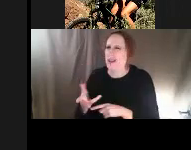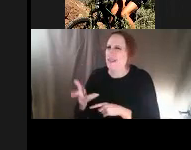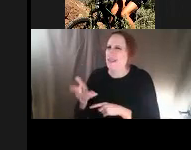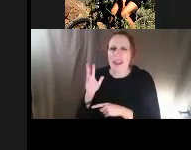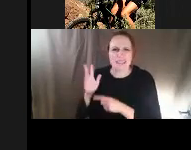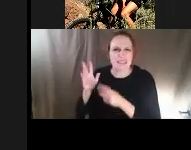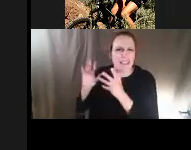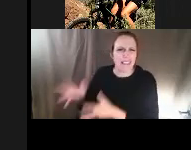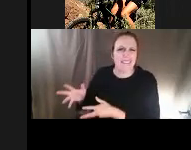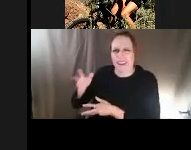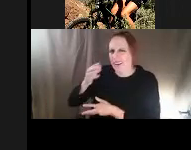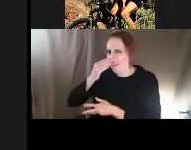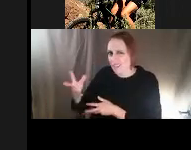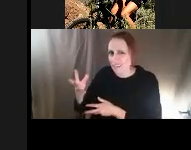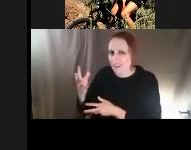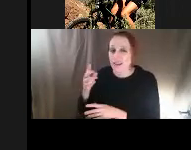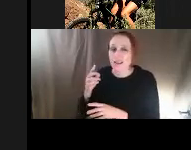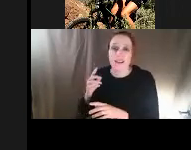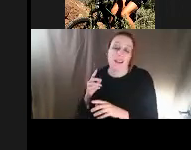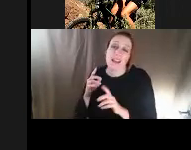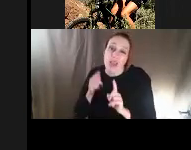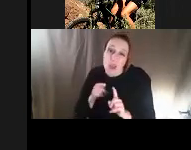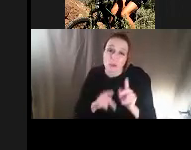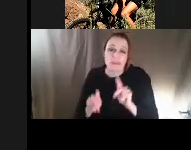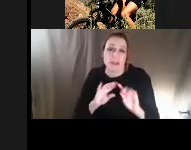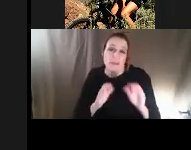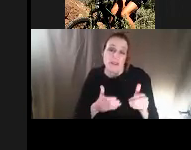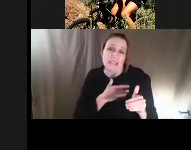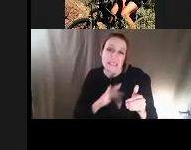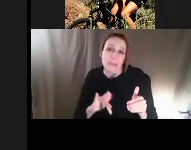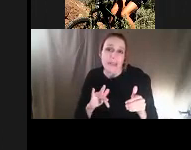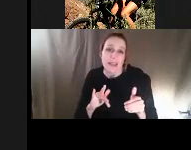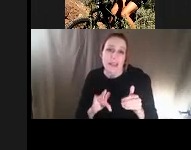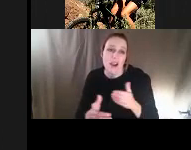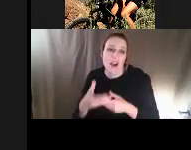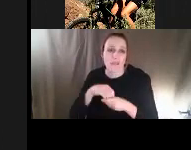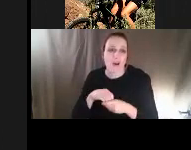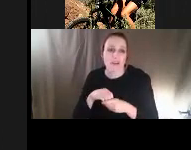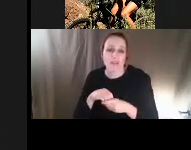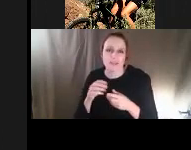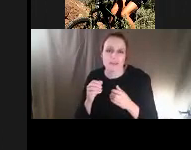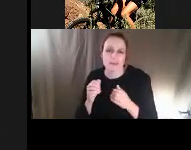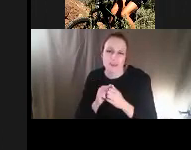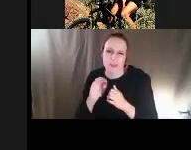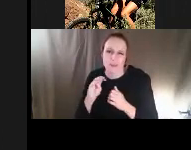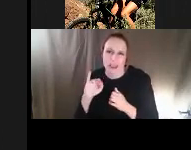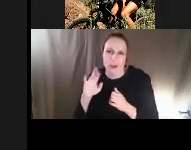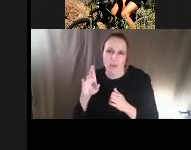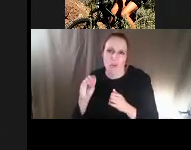unconscious micro insults. Let's take a little bit closer look at the impact.